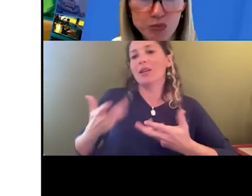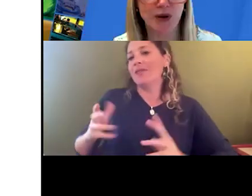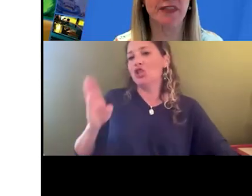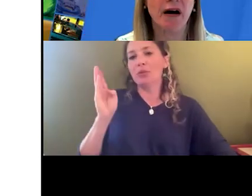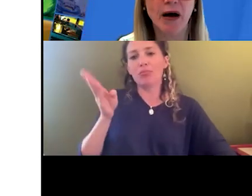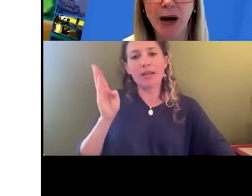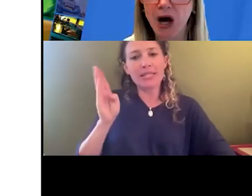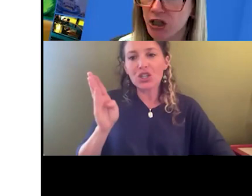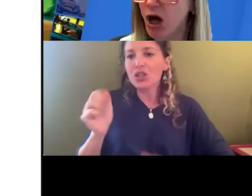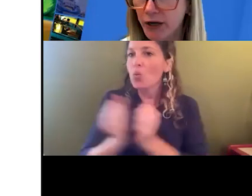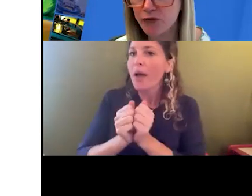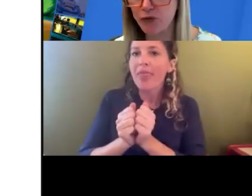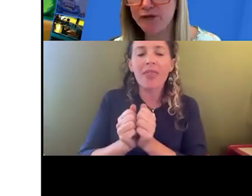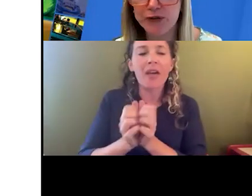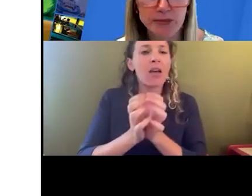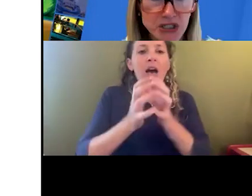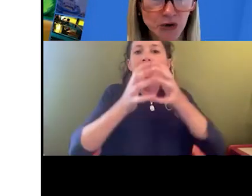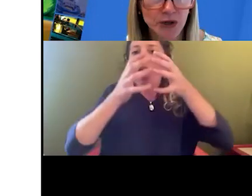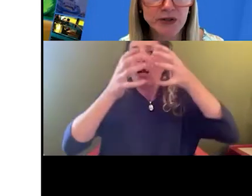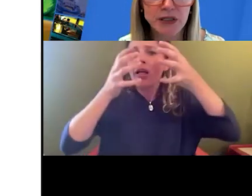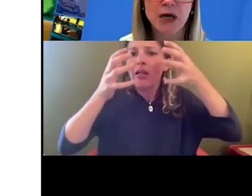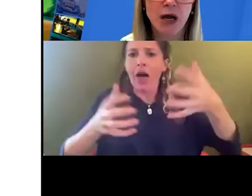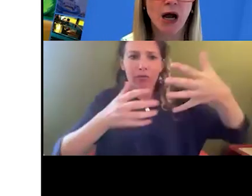with a lot of reference materials,